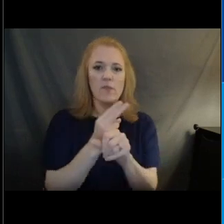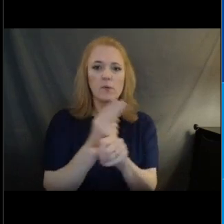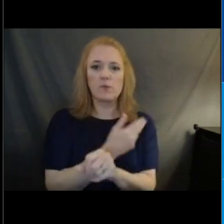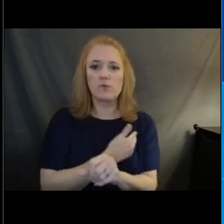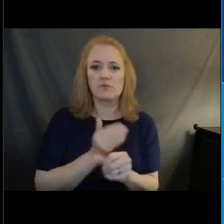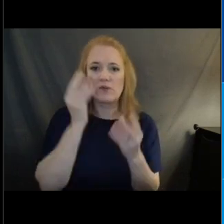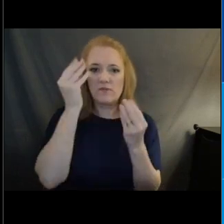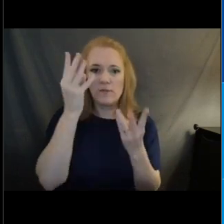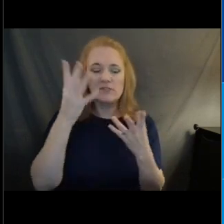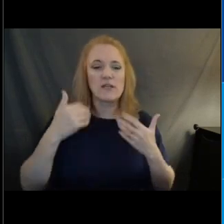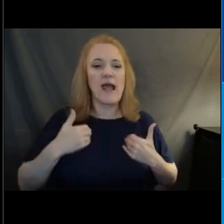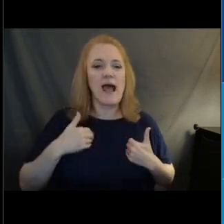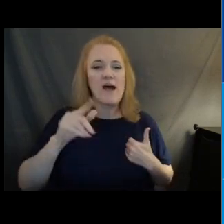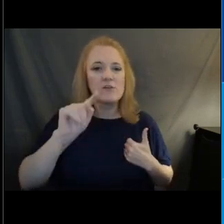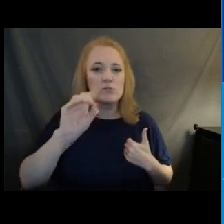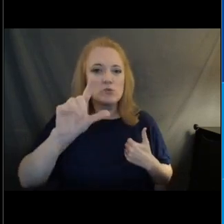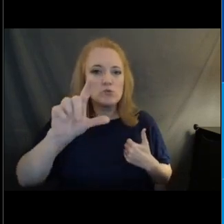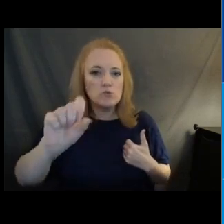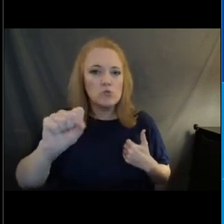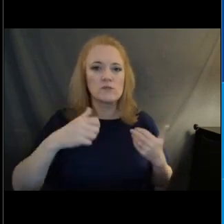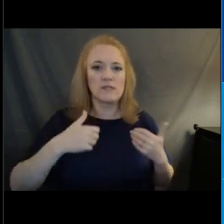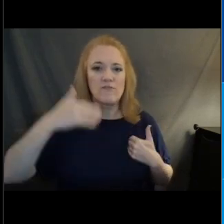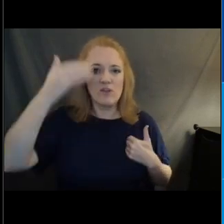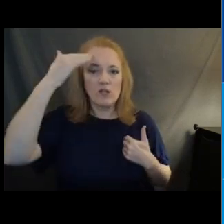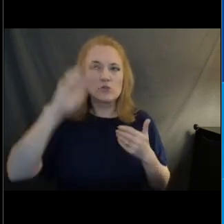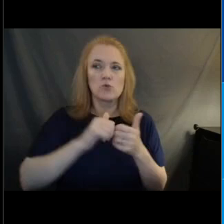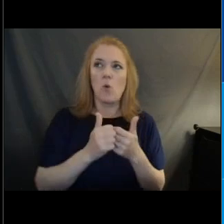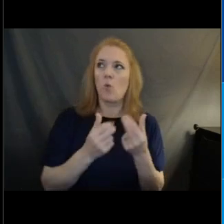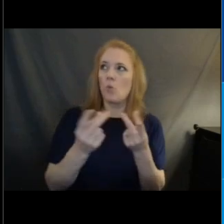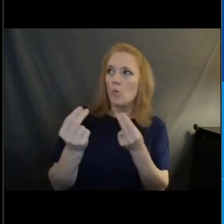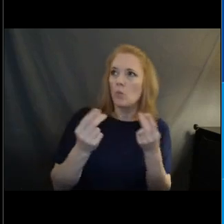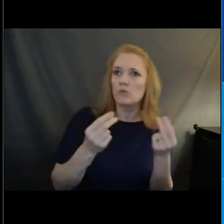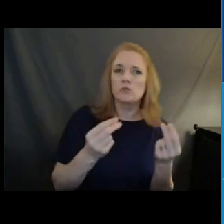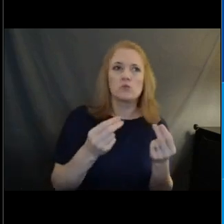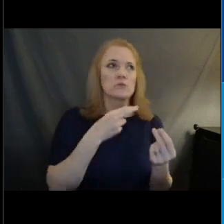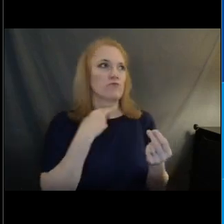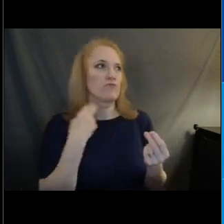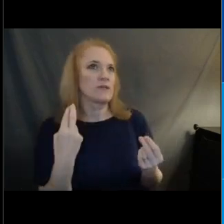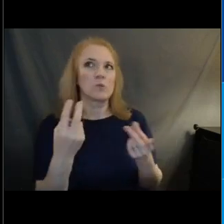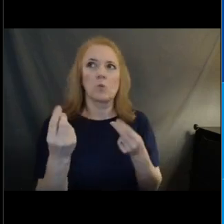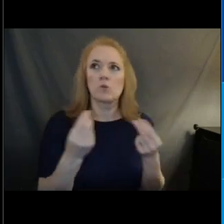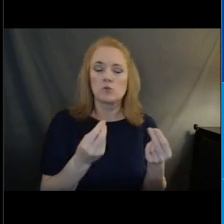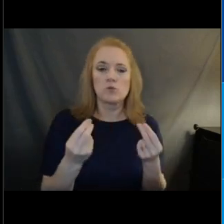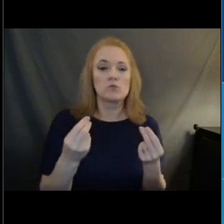with the best tools and knowledge to mitigate these types of risk. So today pretty proud,